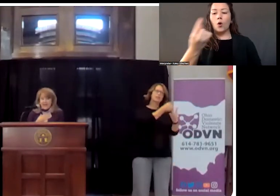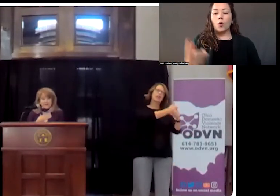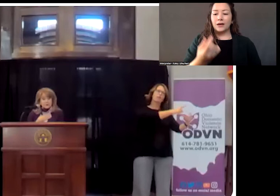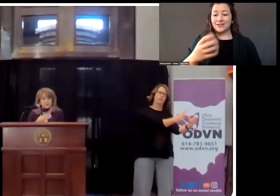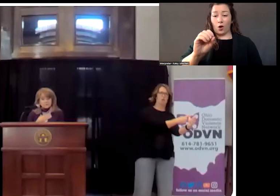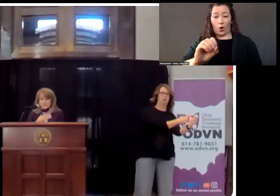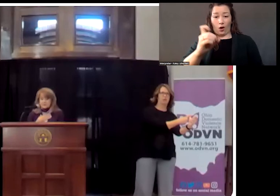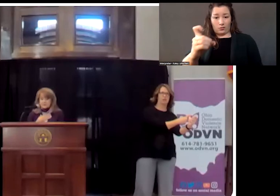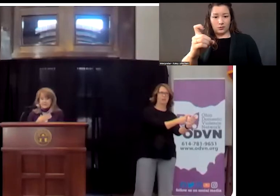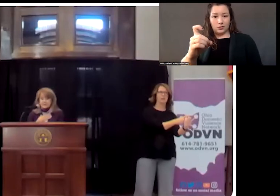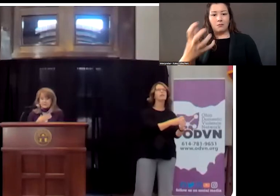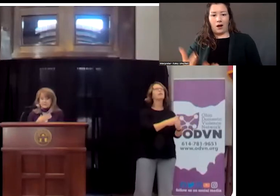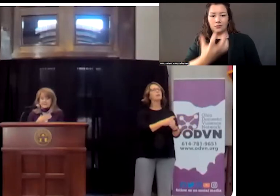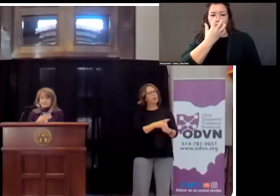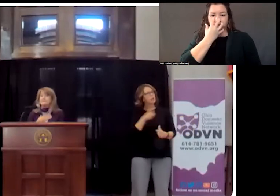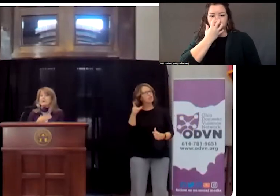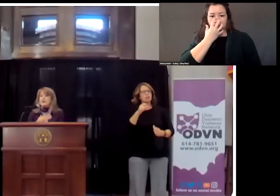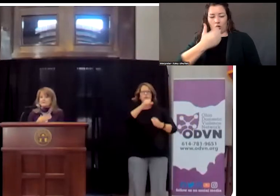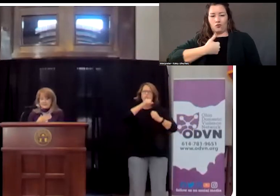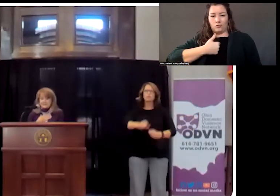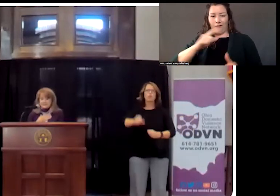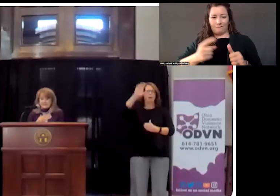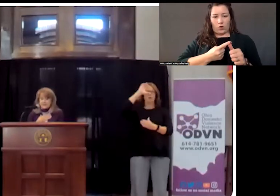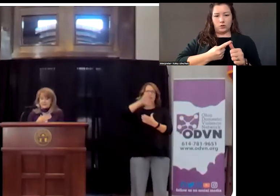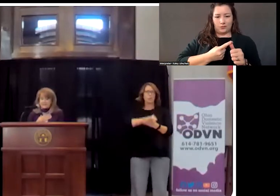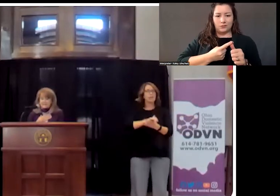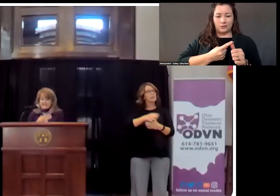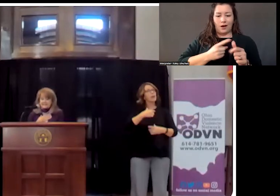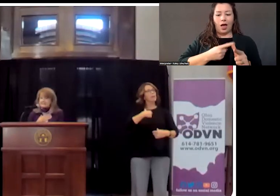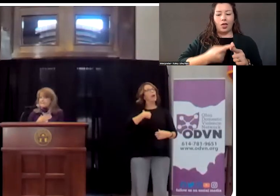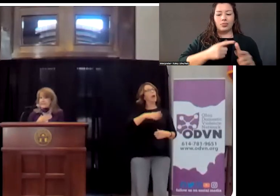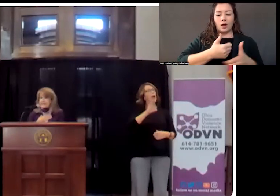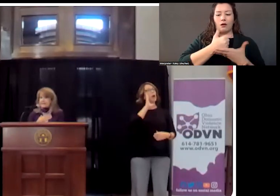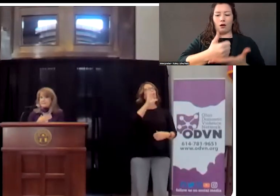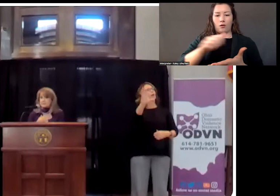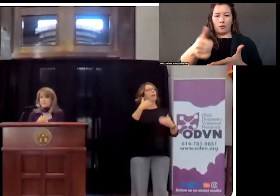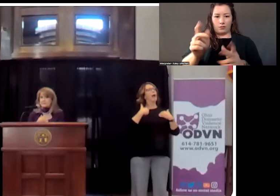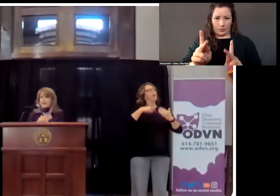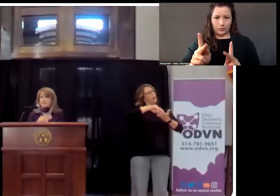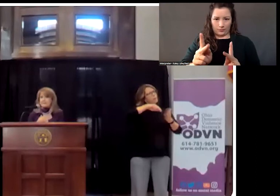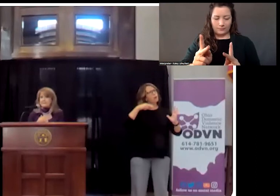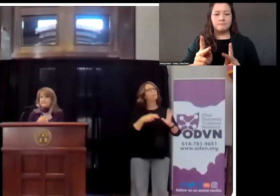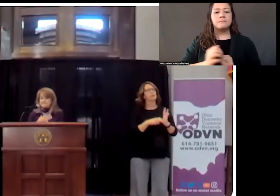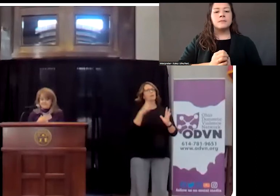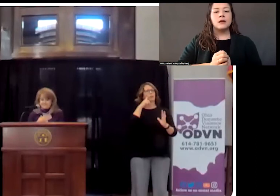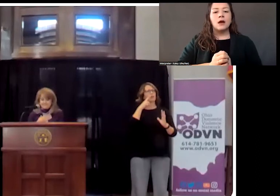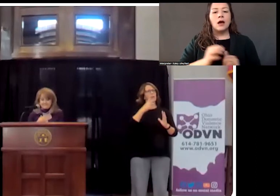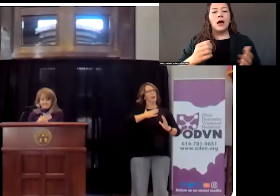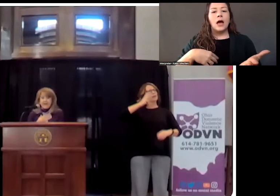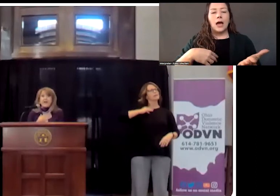and who was resolute in her belief early on that I would give meaning someday to what was happening to me.